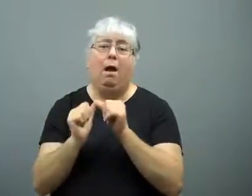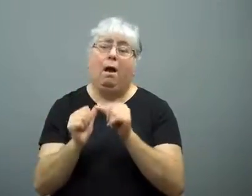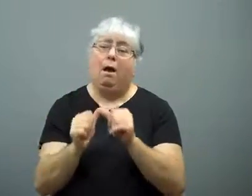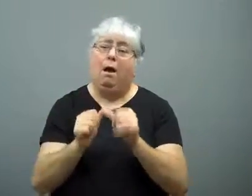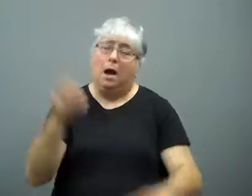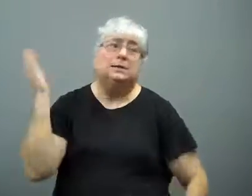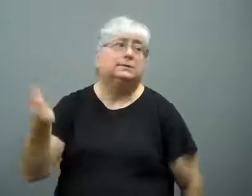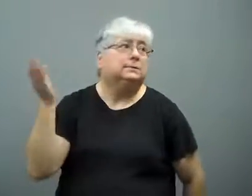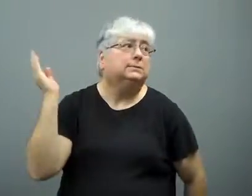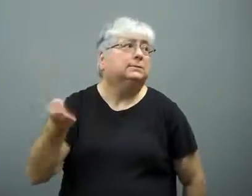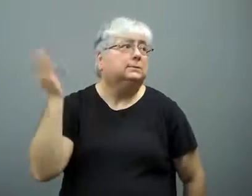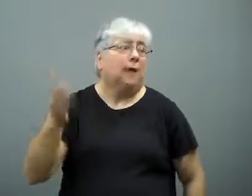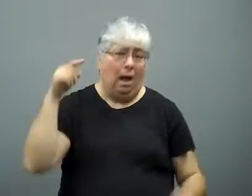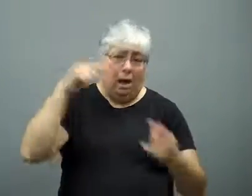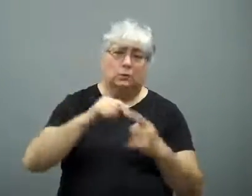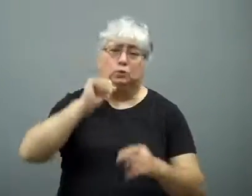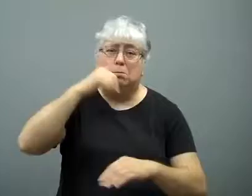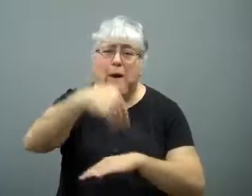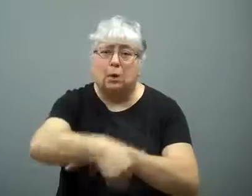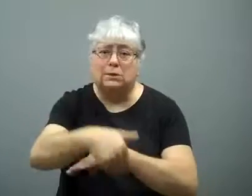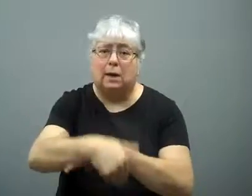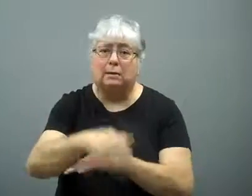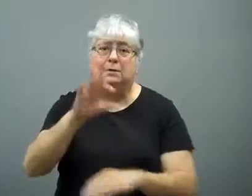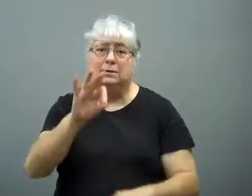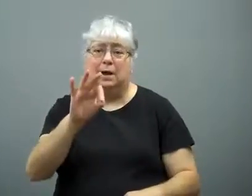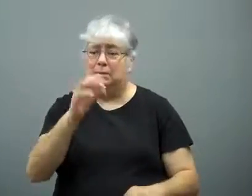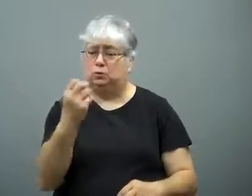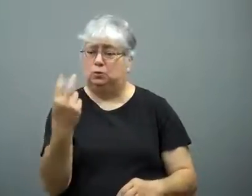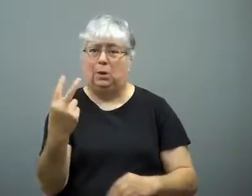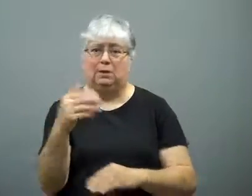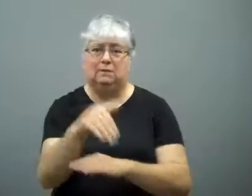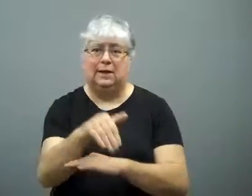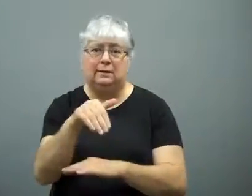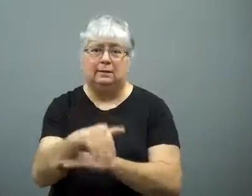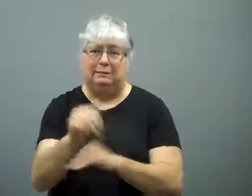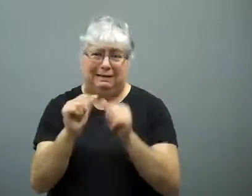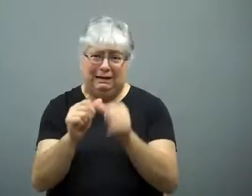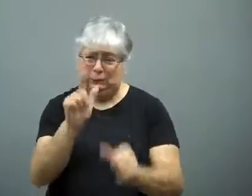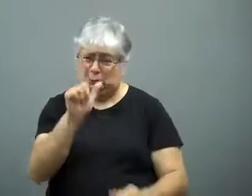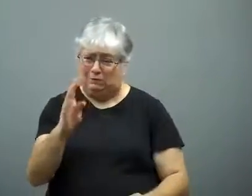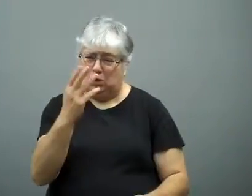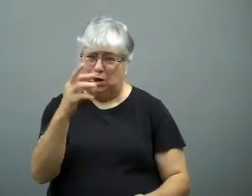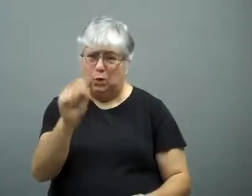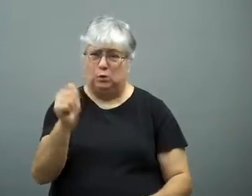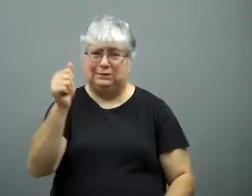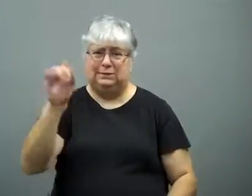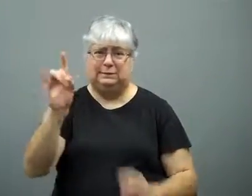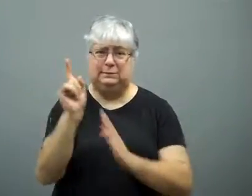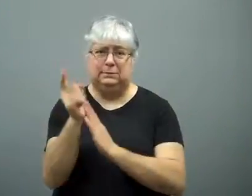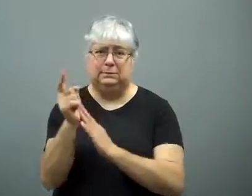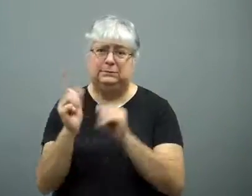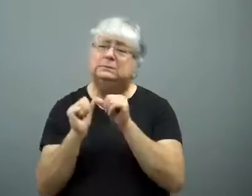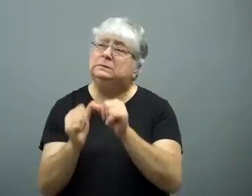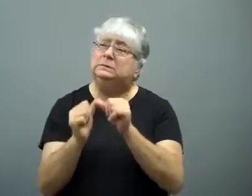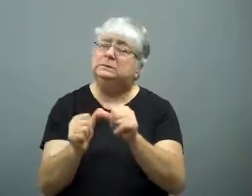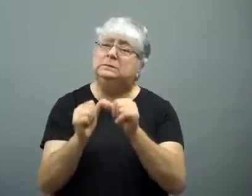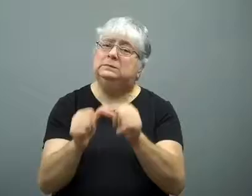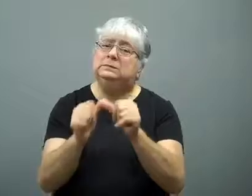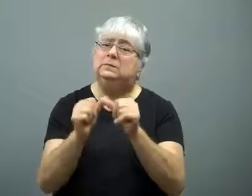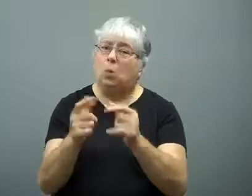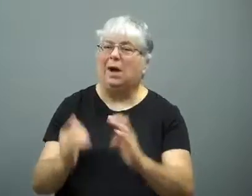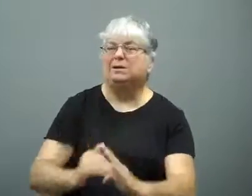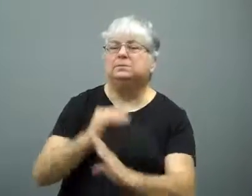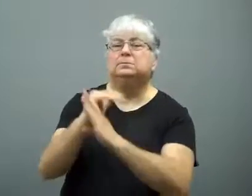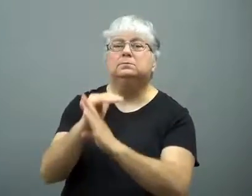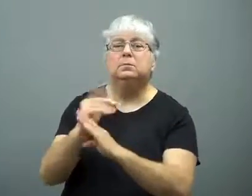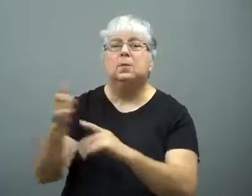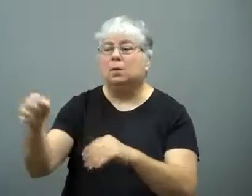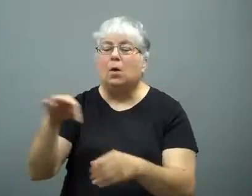and continued talking until the next night at 9:12 pm.